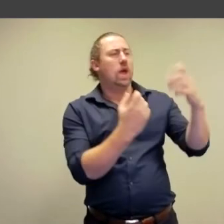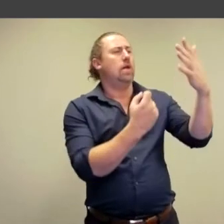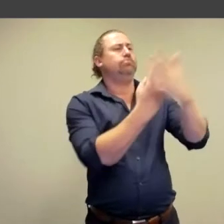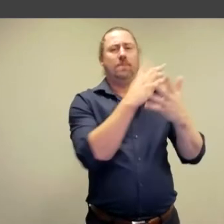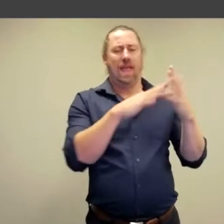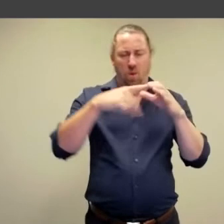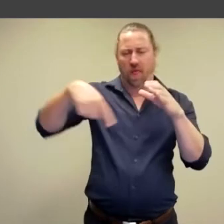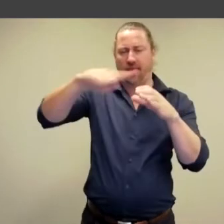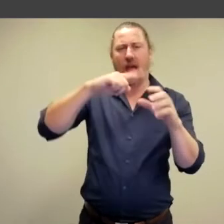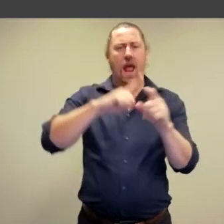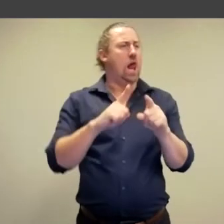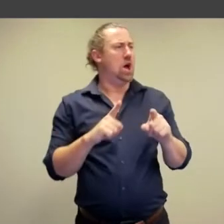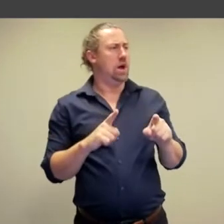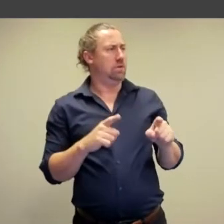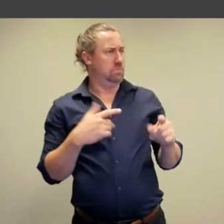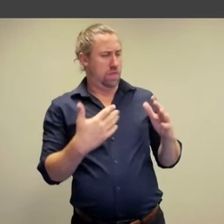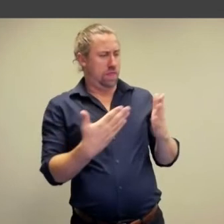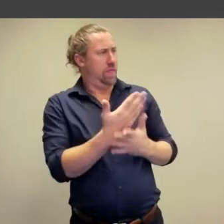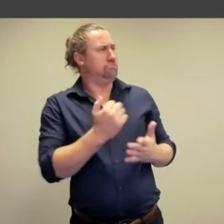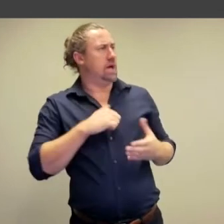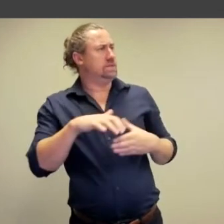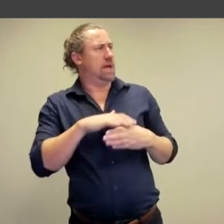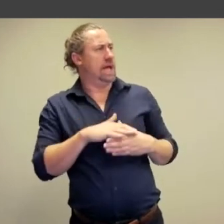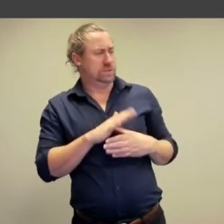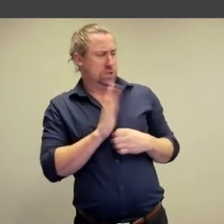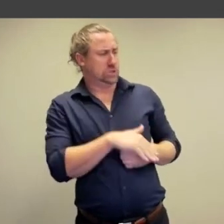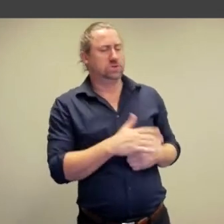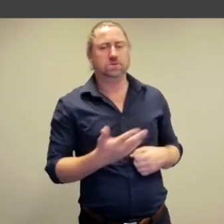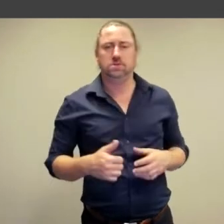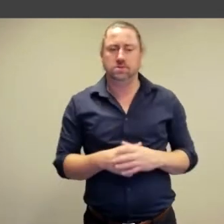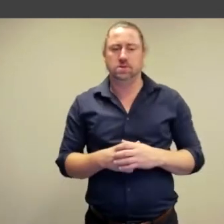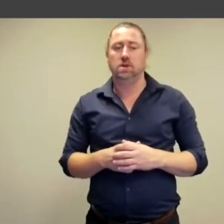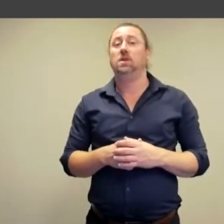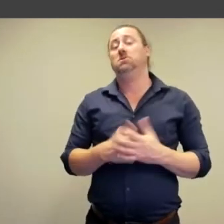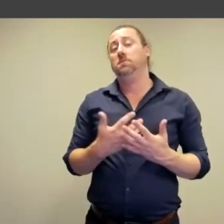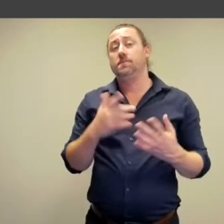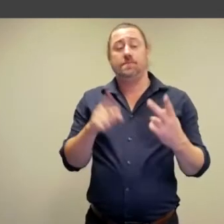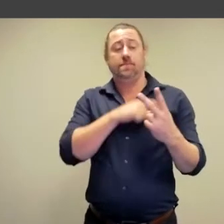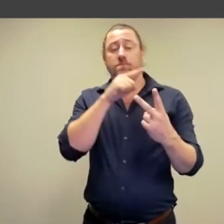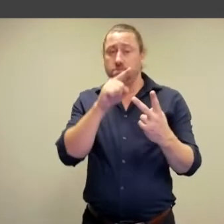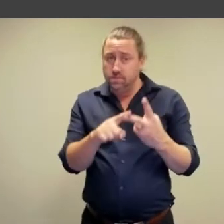for themselves? Another kind of